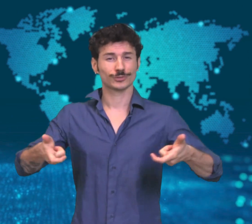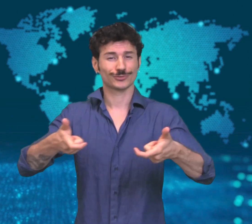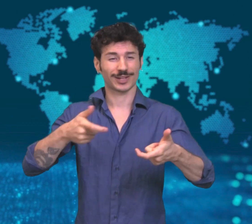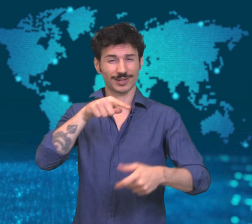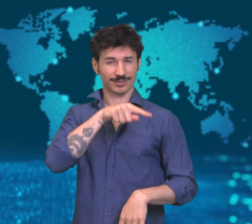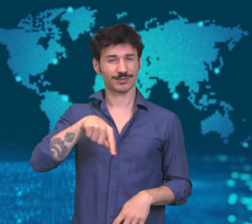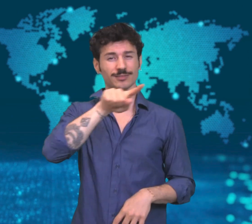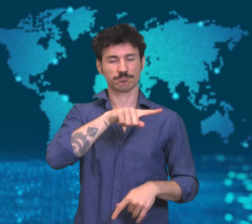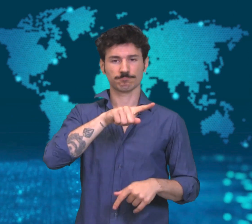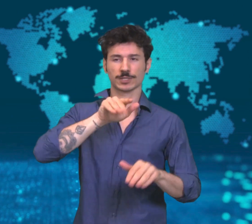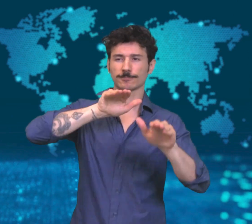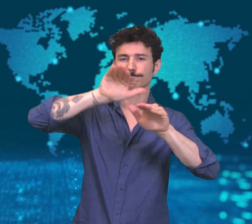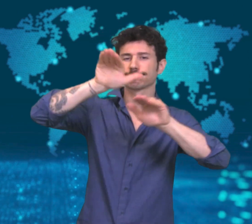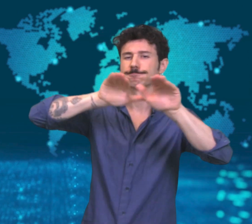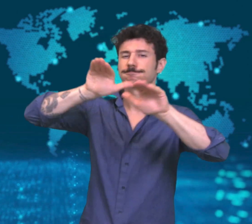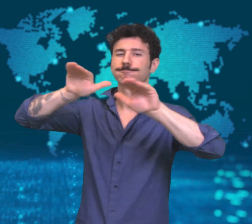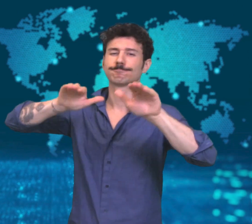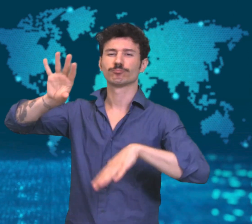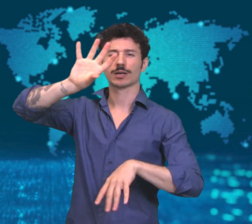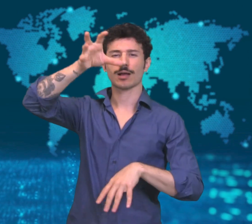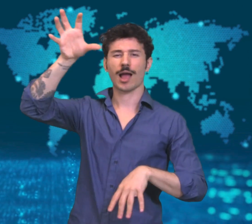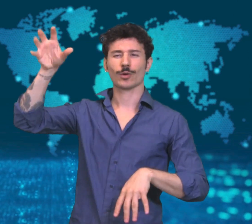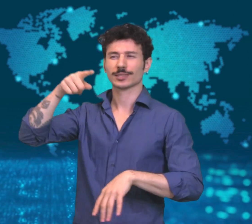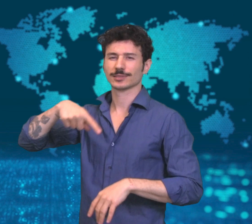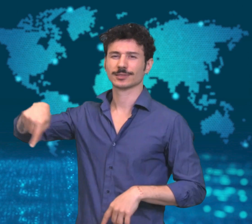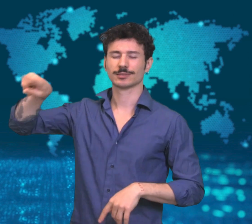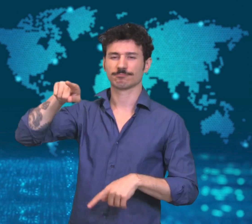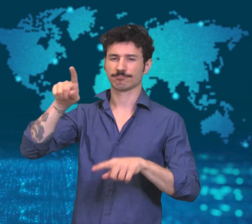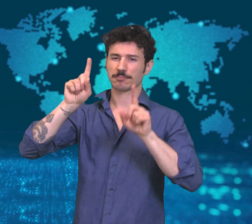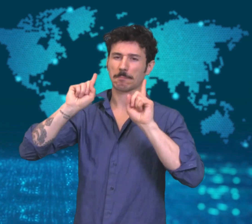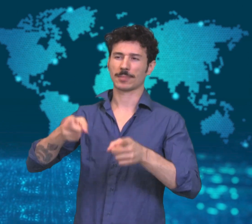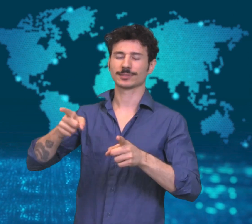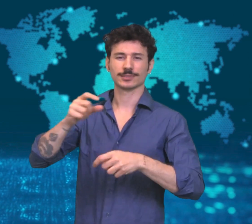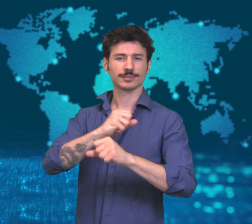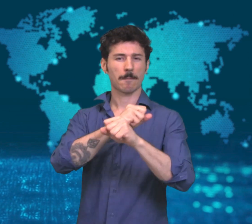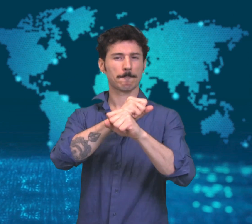The United Nations Human Rights Council has urged